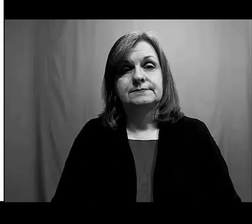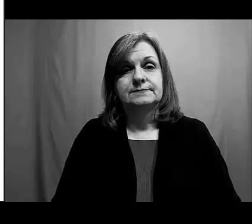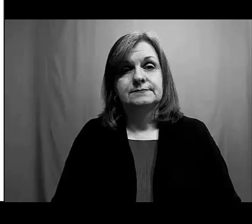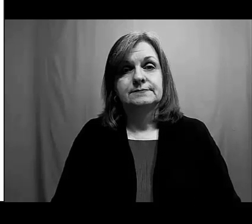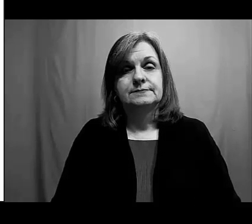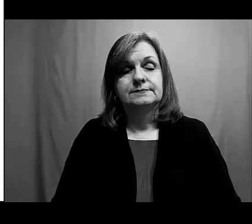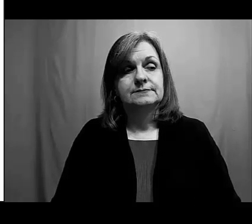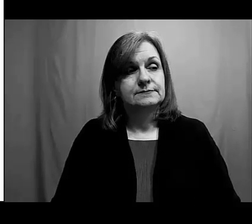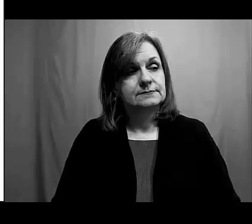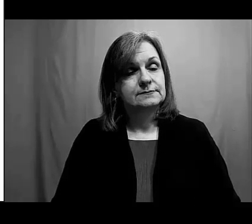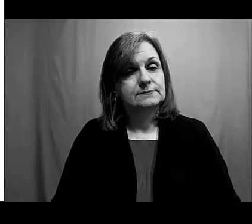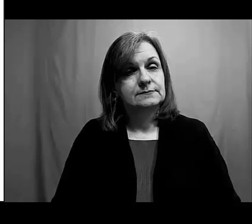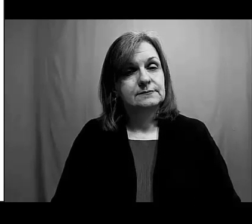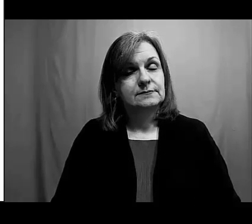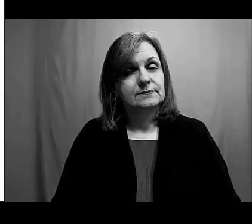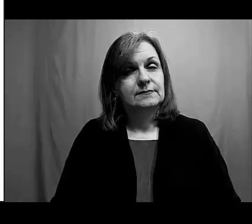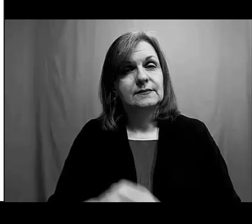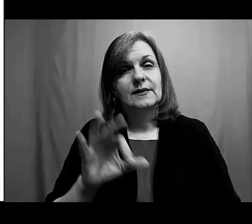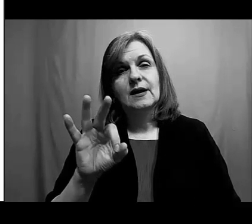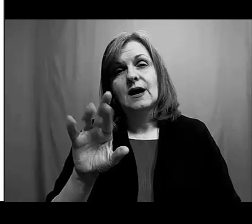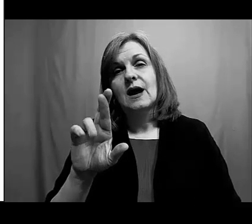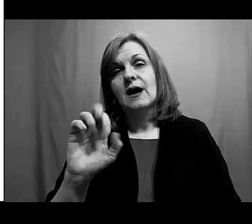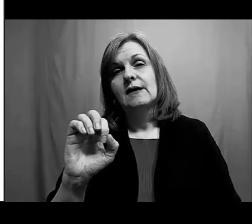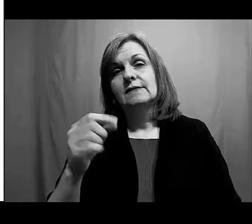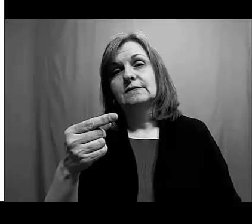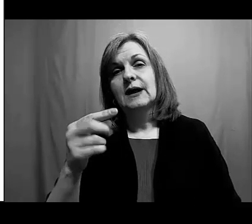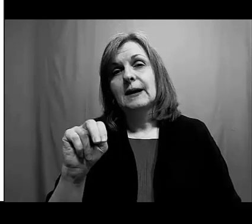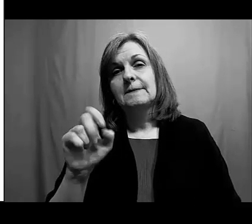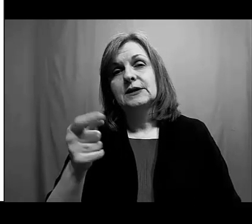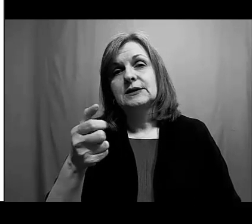when we look at fragmentation problems